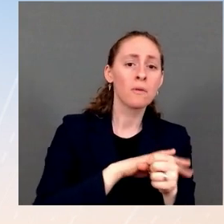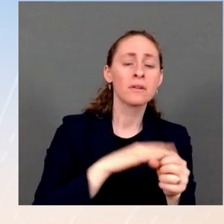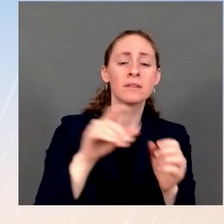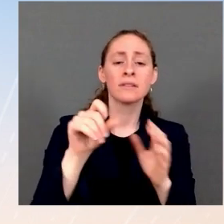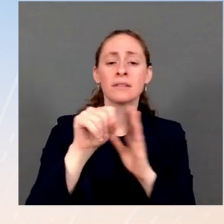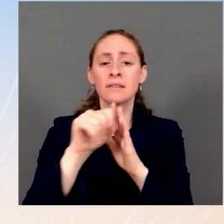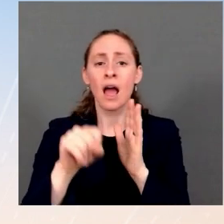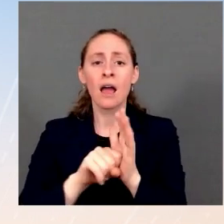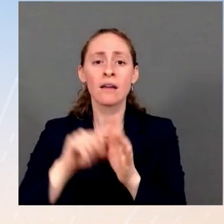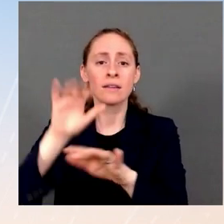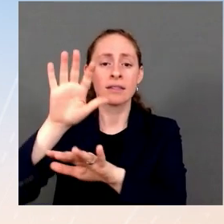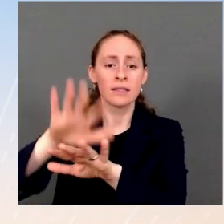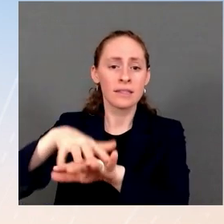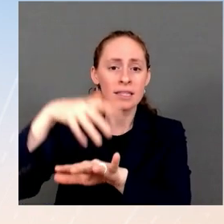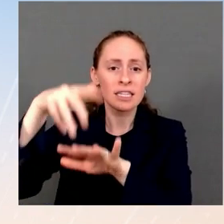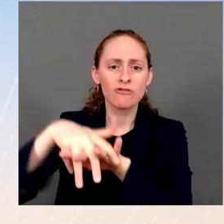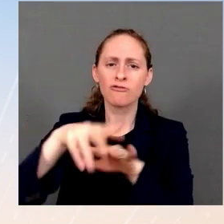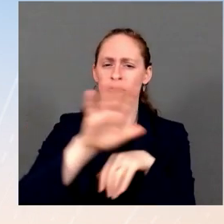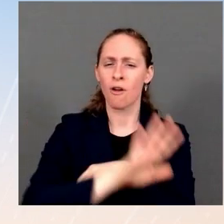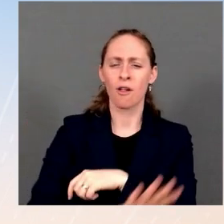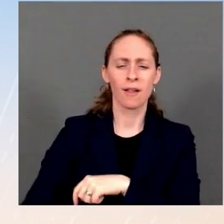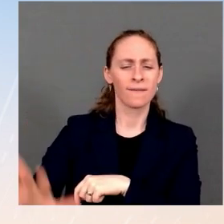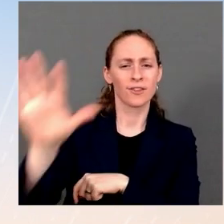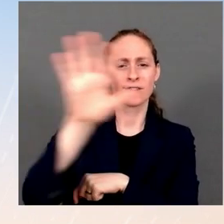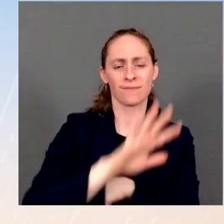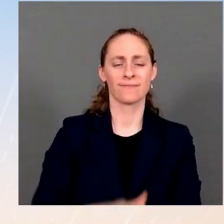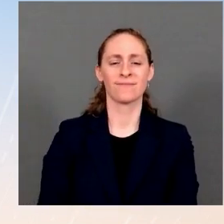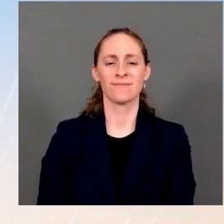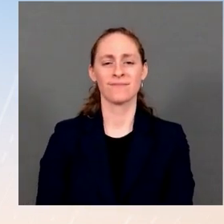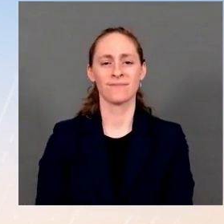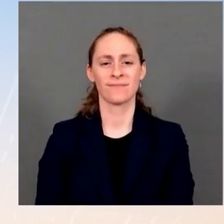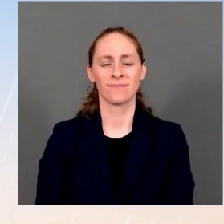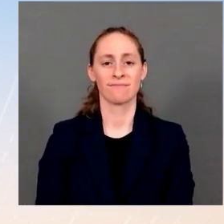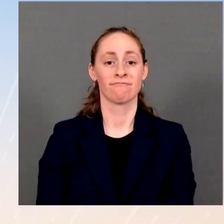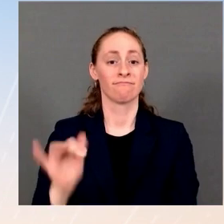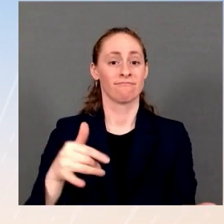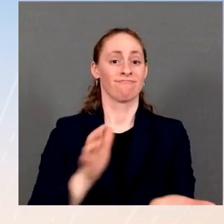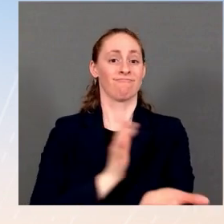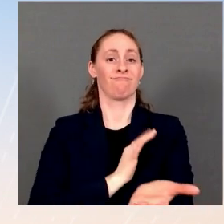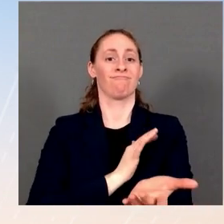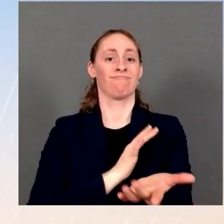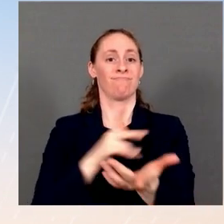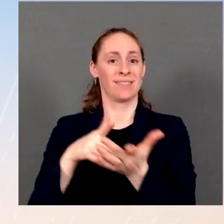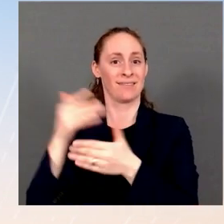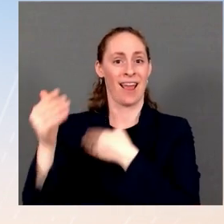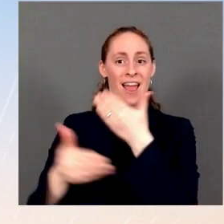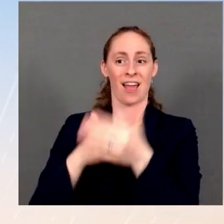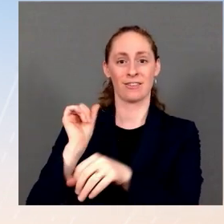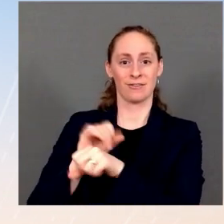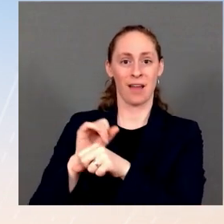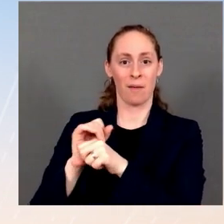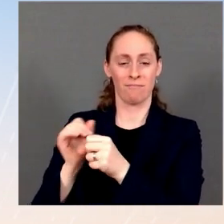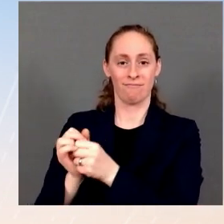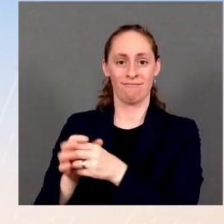and fabricating, jobs fitting and installing these upgrades, jobs in infrastructure that can support a family.